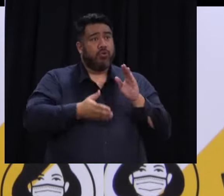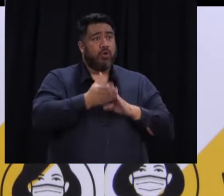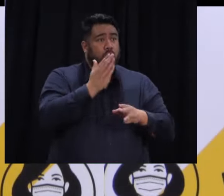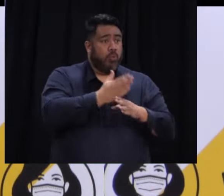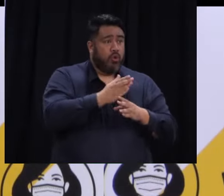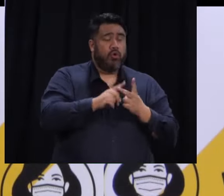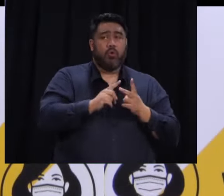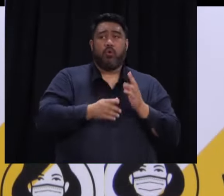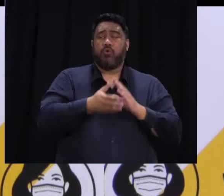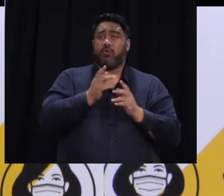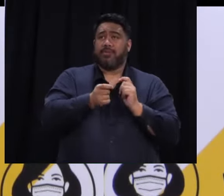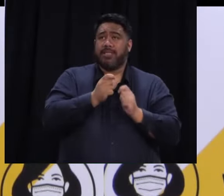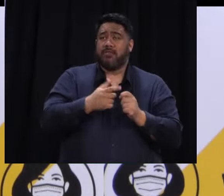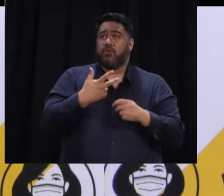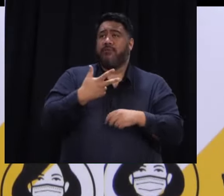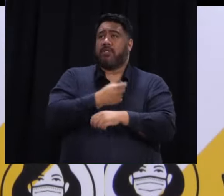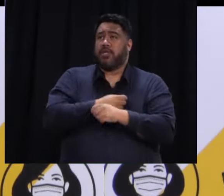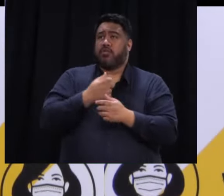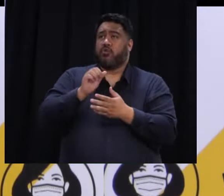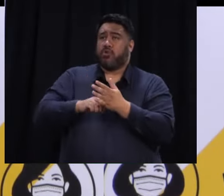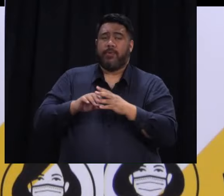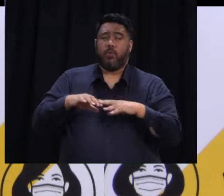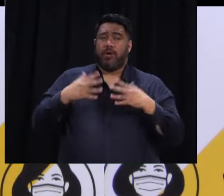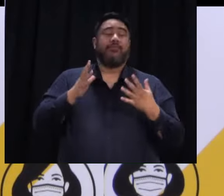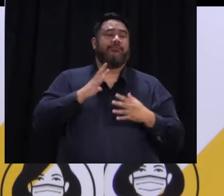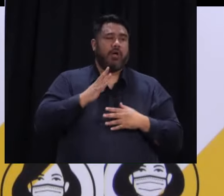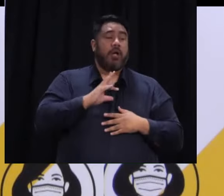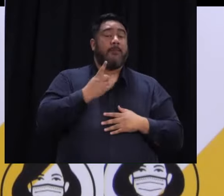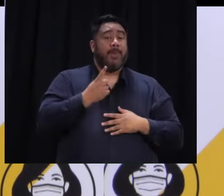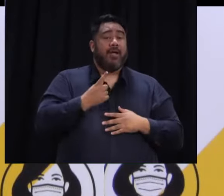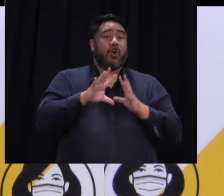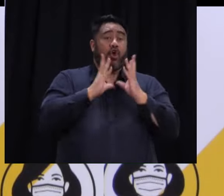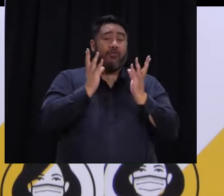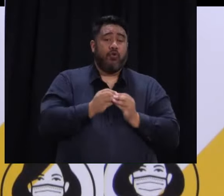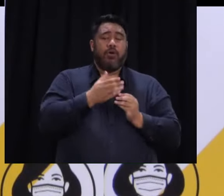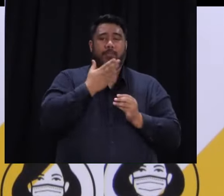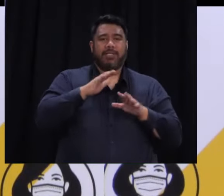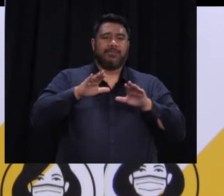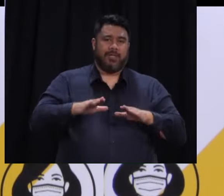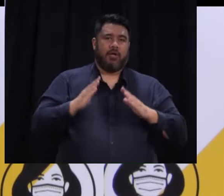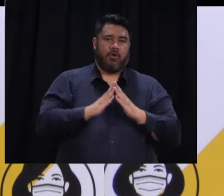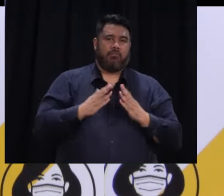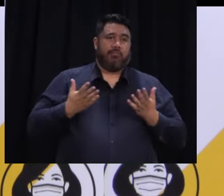home unless you absolutely have to be somewhere else, either to